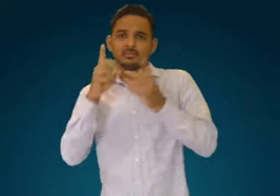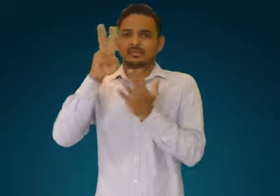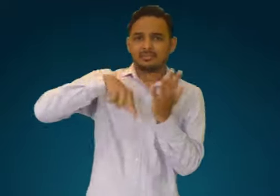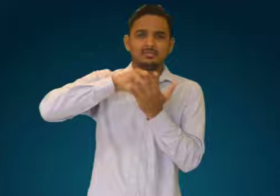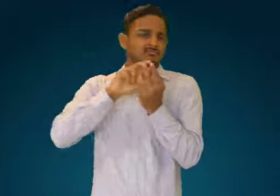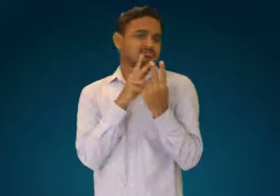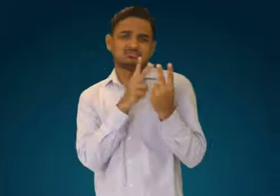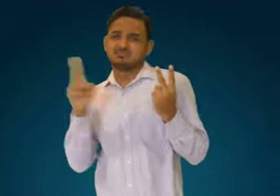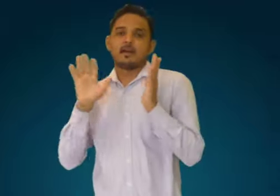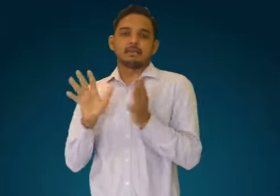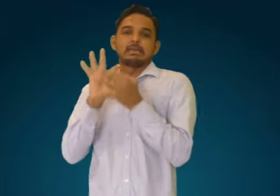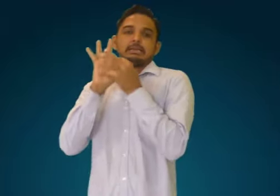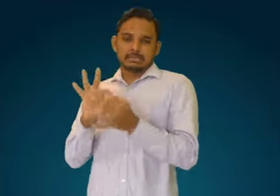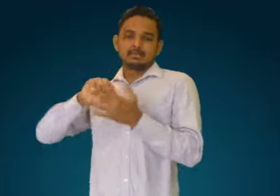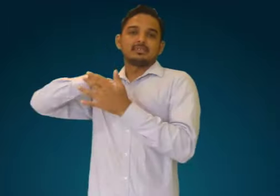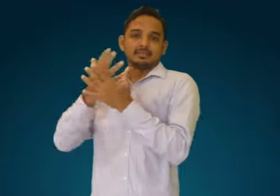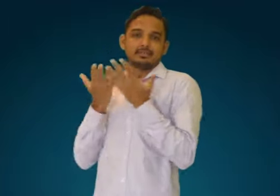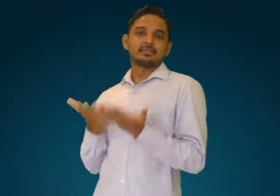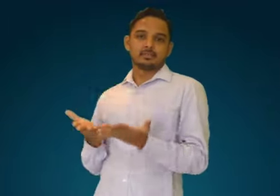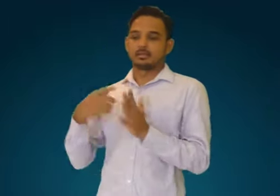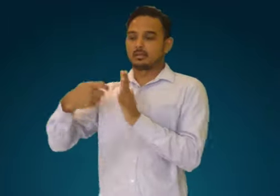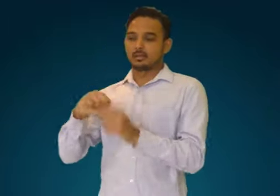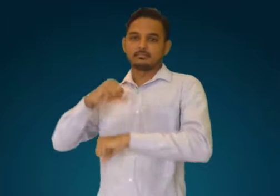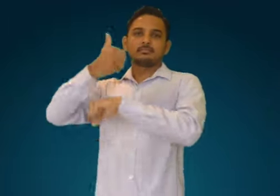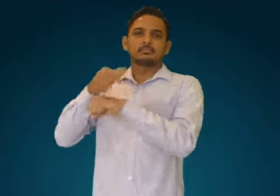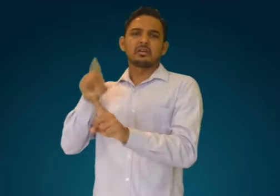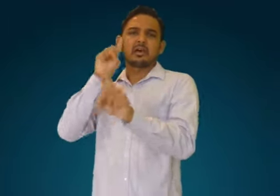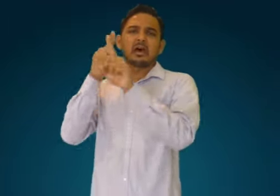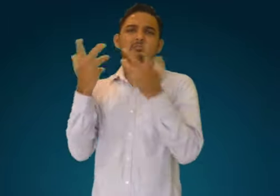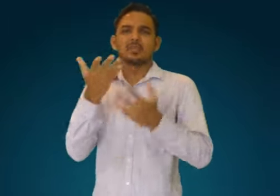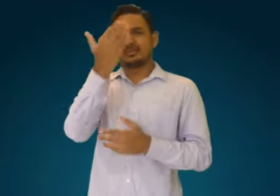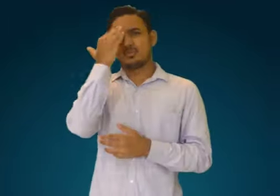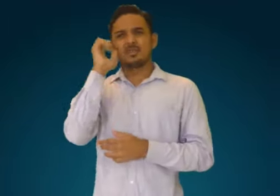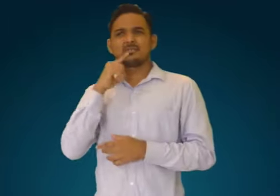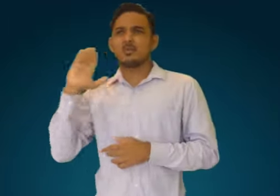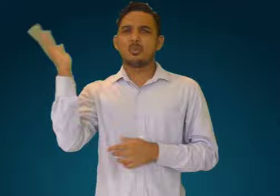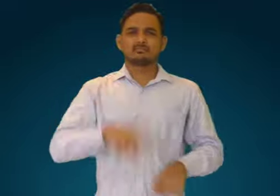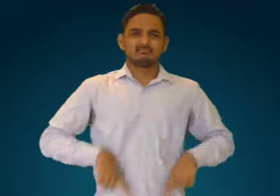d stands for deaf m stands for multiliteracies multiliteracy is not limited to reading and writing but